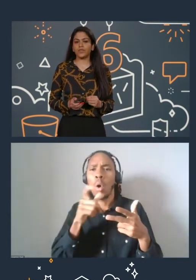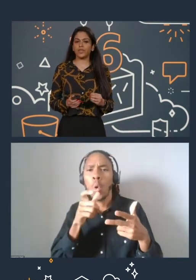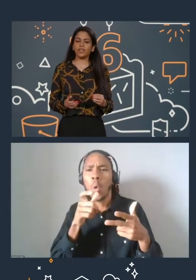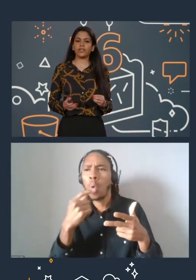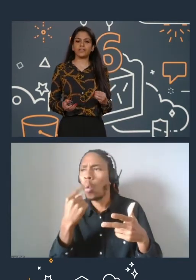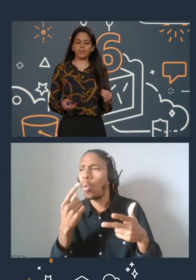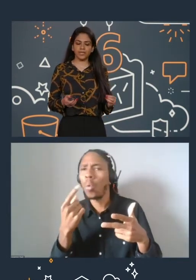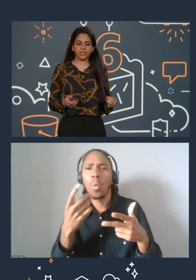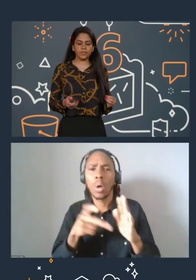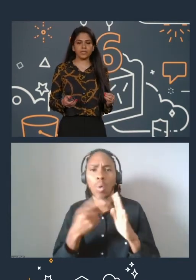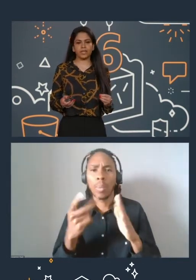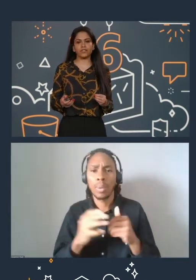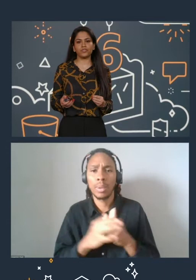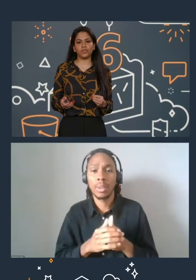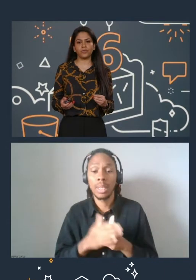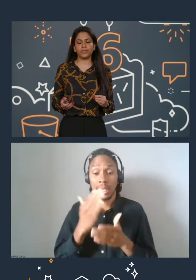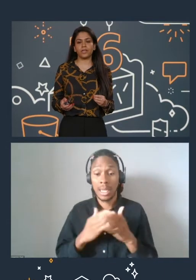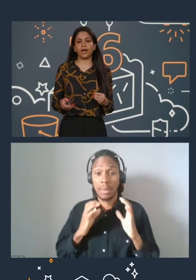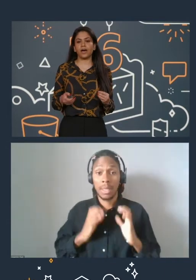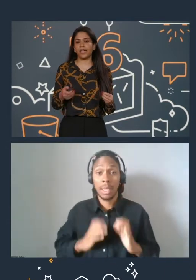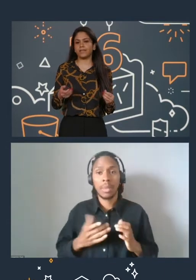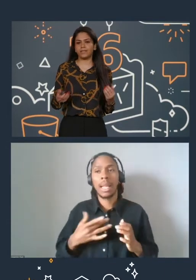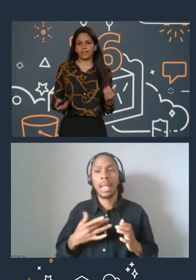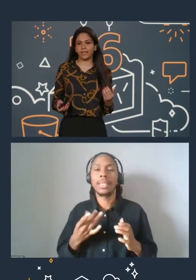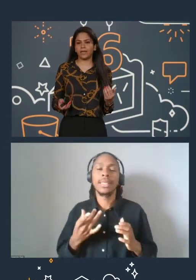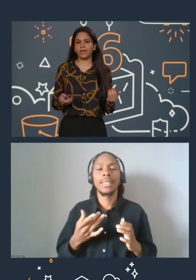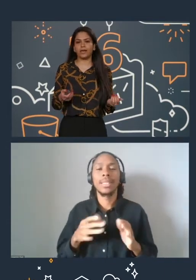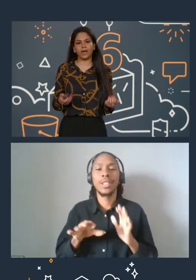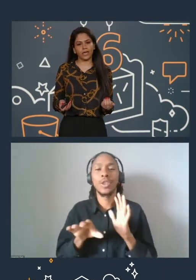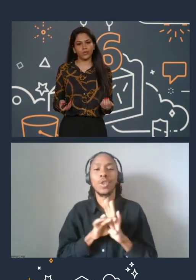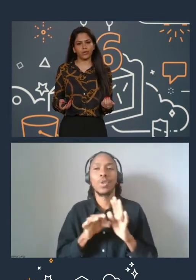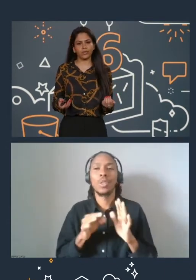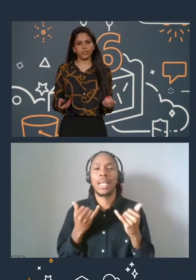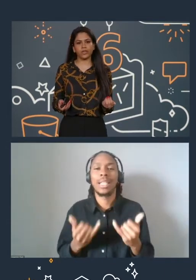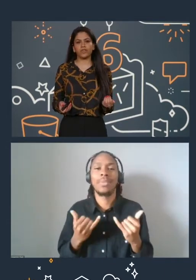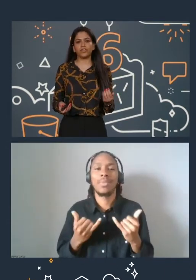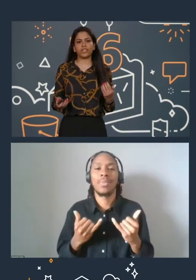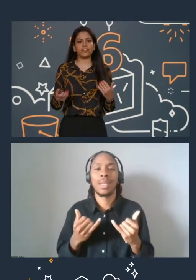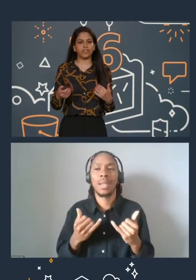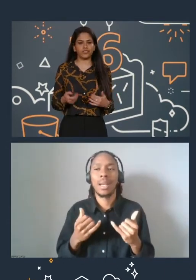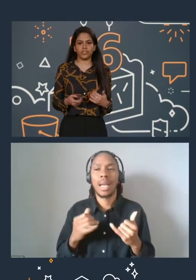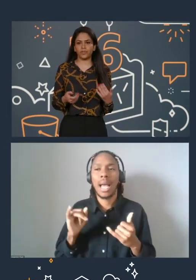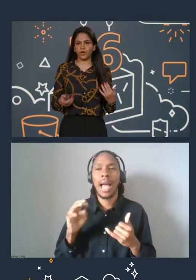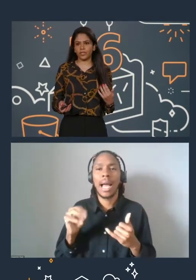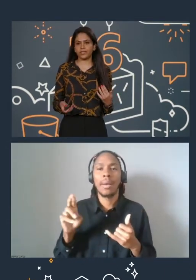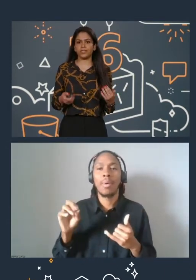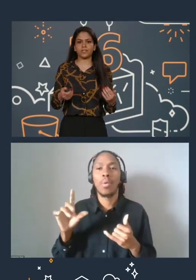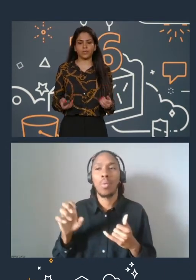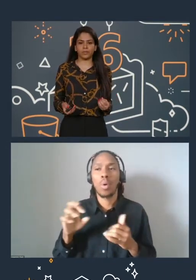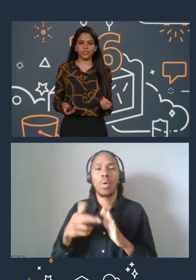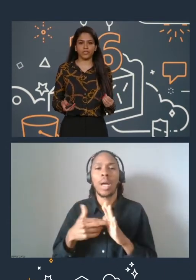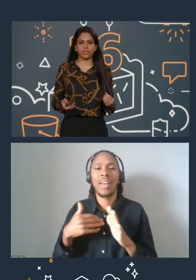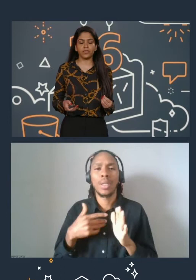So here, some customers like to choose existing IAM rules, which have restricted policies and permissions